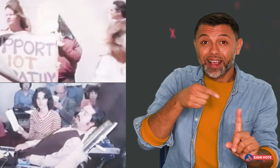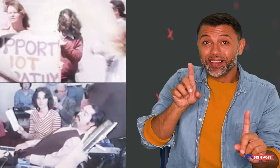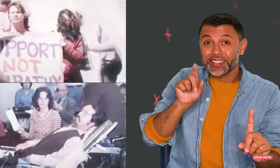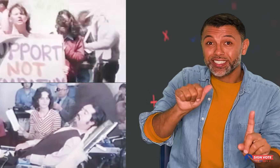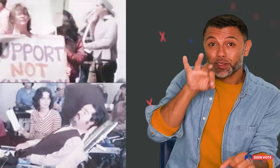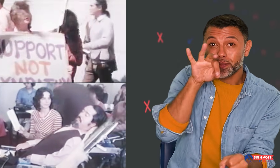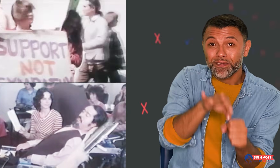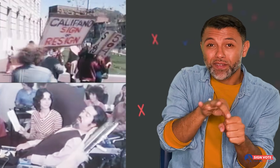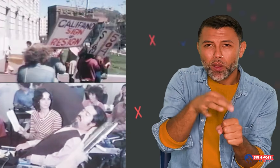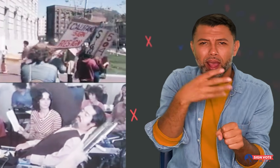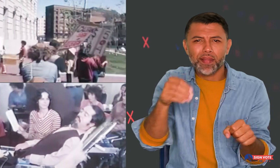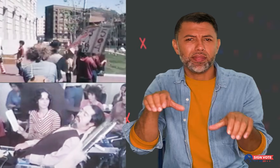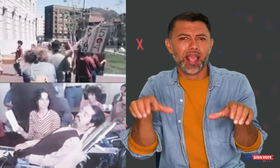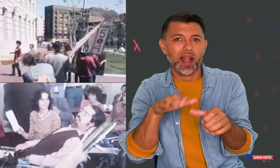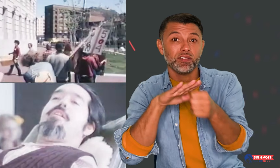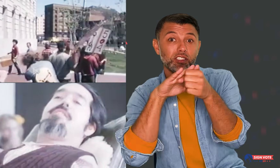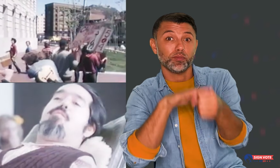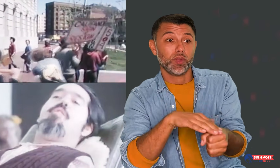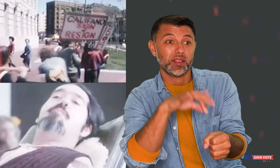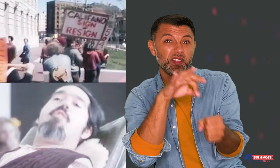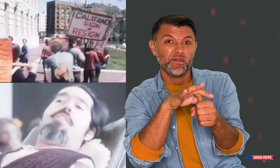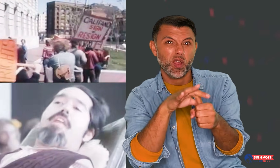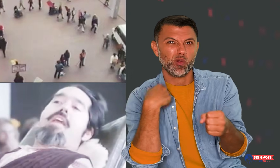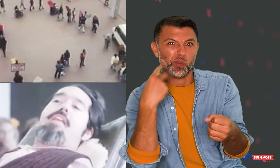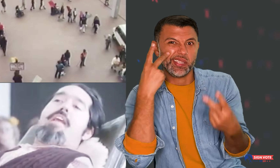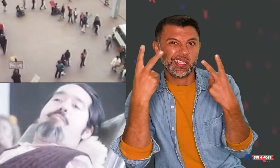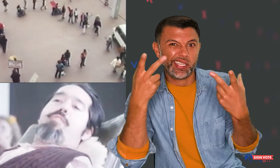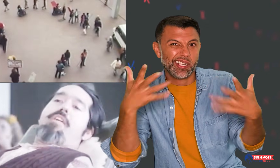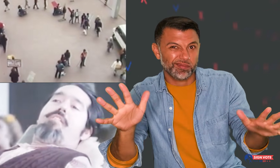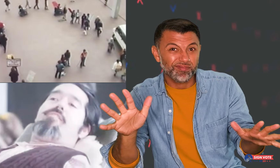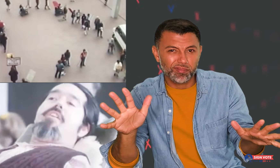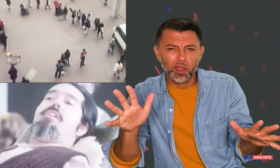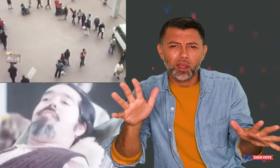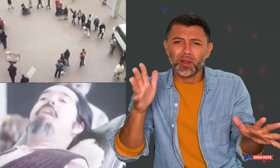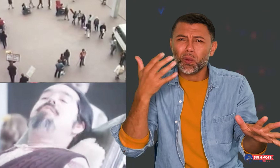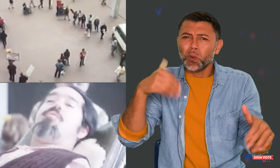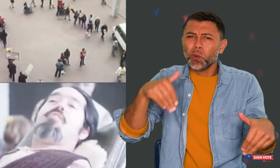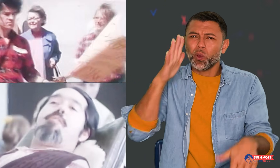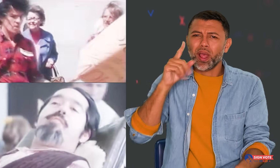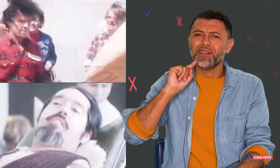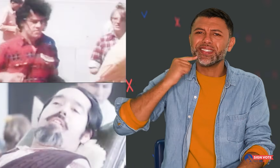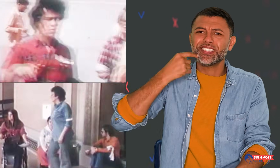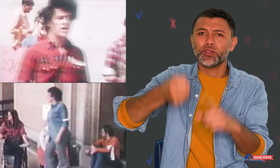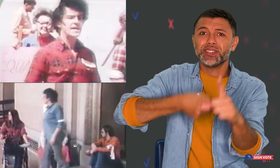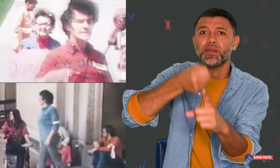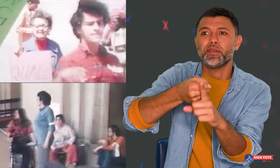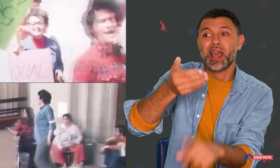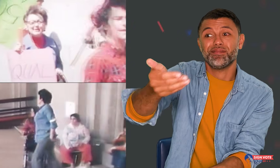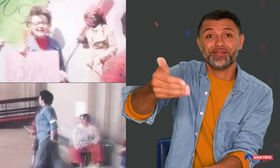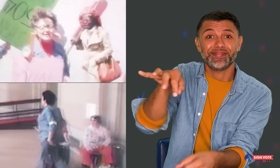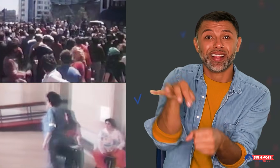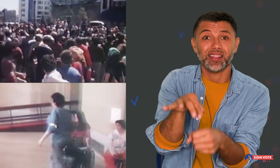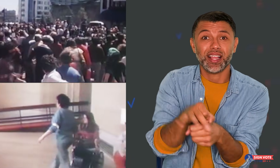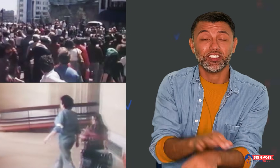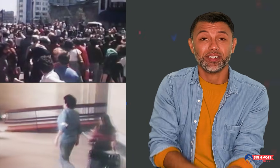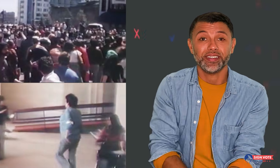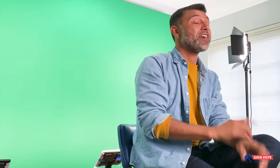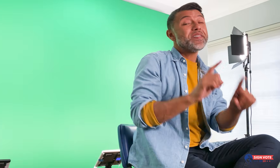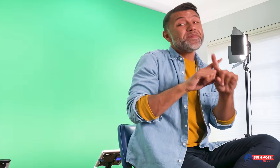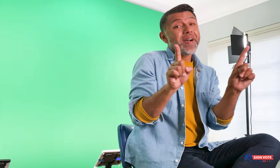Disability votes, and the act of suppressing those votes is something we have seen through history. And this has a serious impact on the elections.